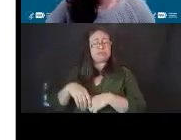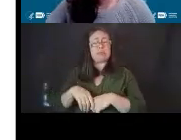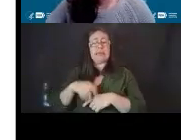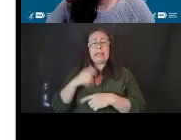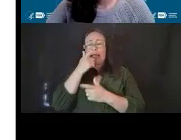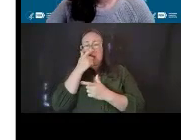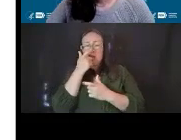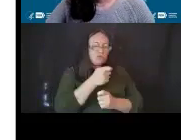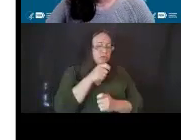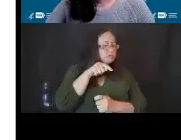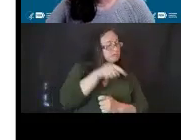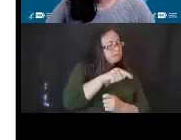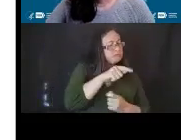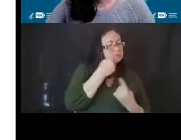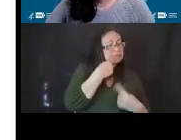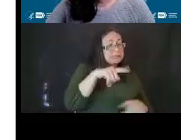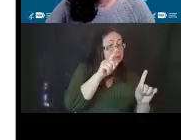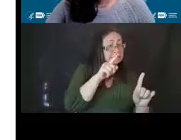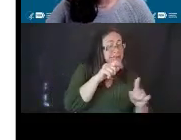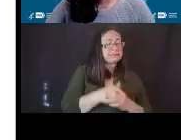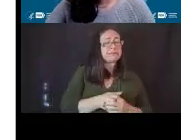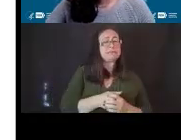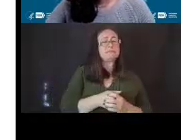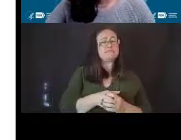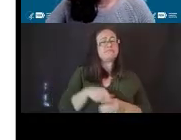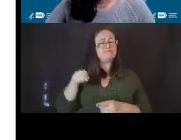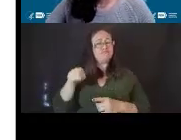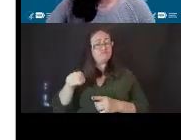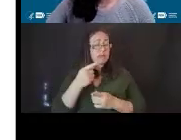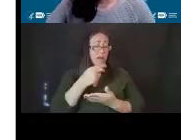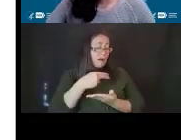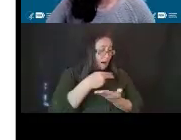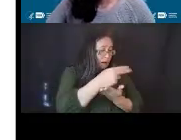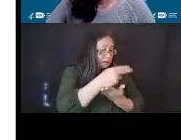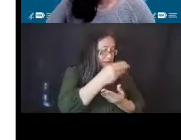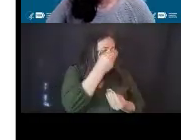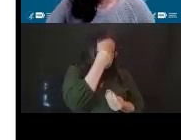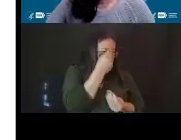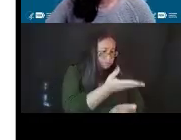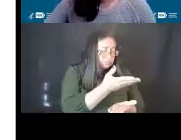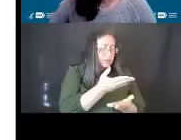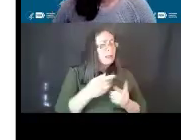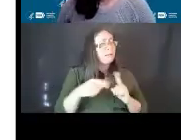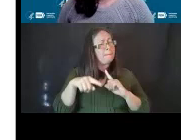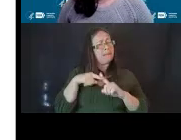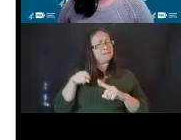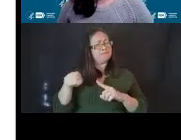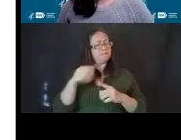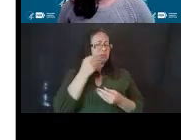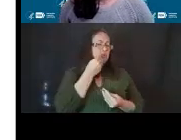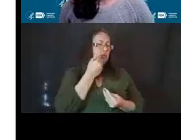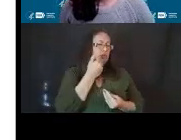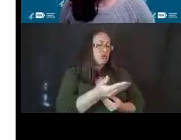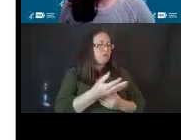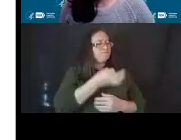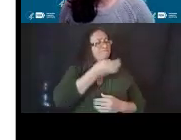that have been funded that are similar to yours so you can see what's already kind of in that space. You can determine if you are presenting